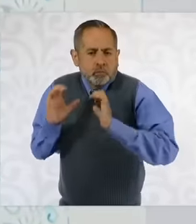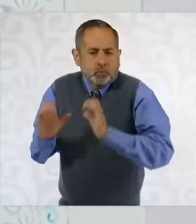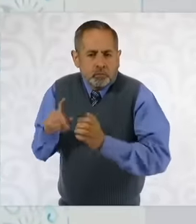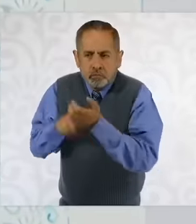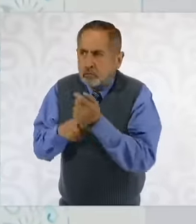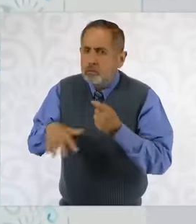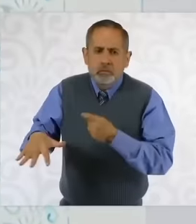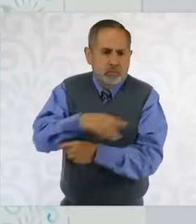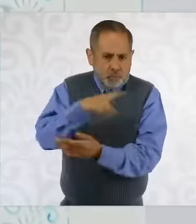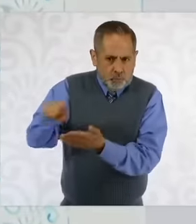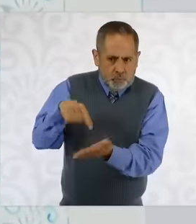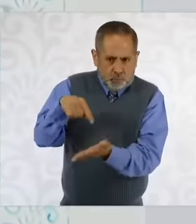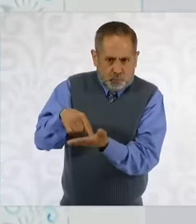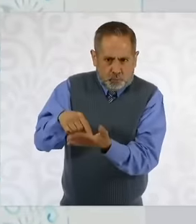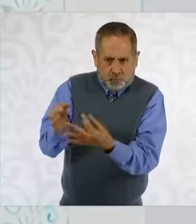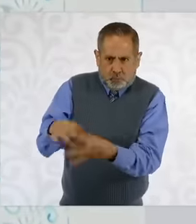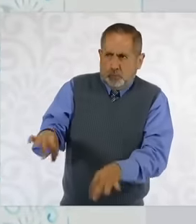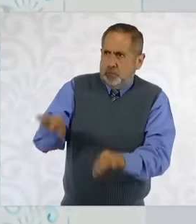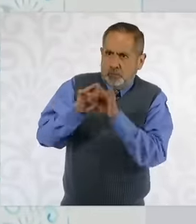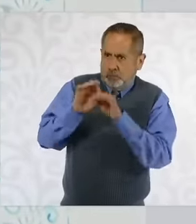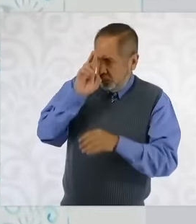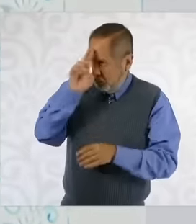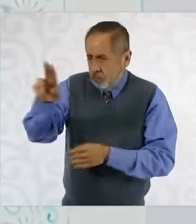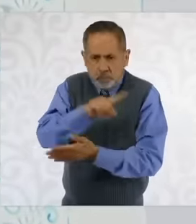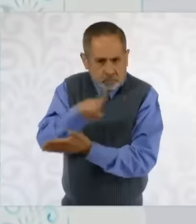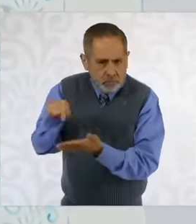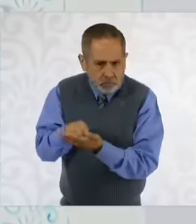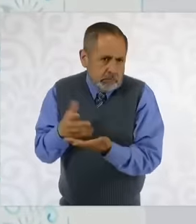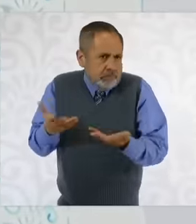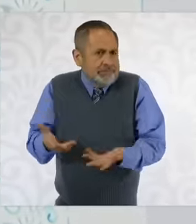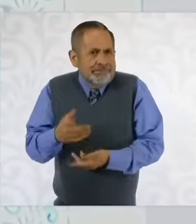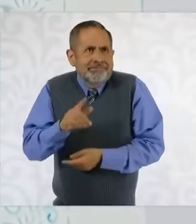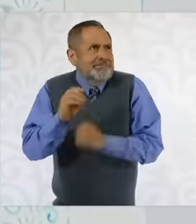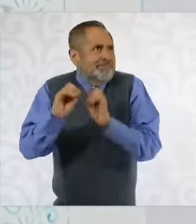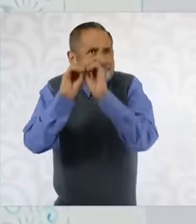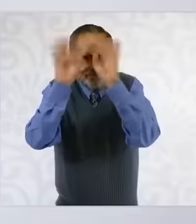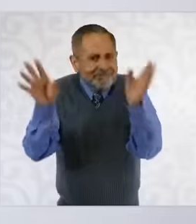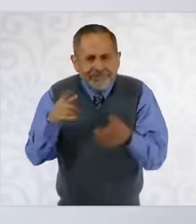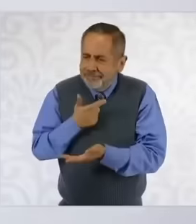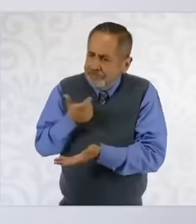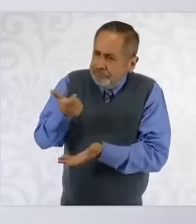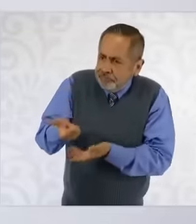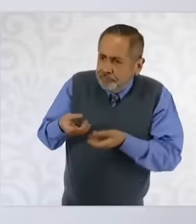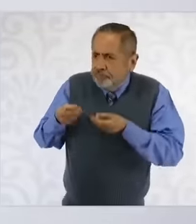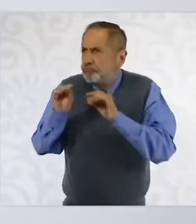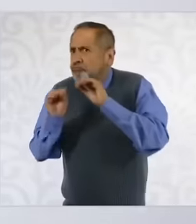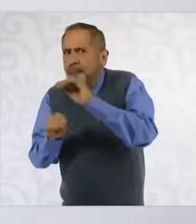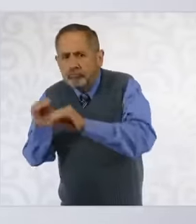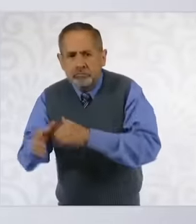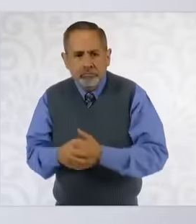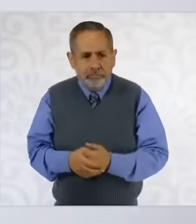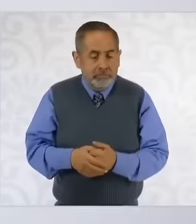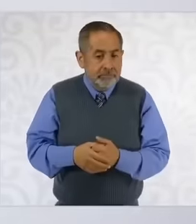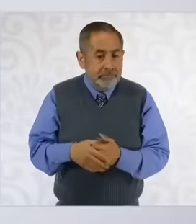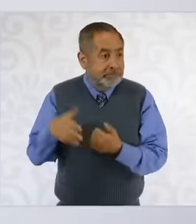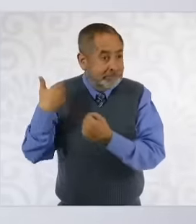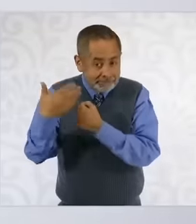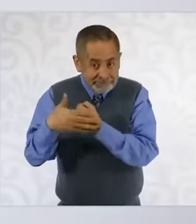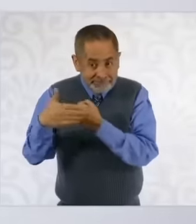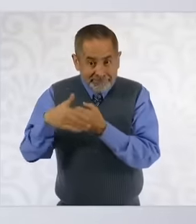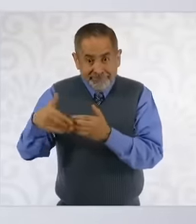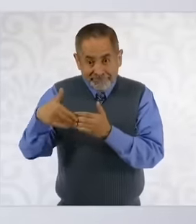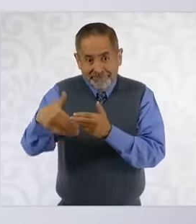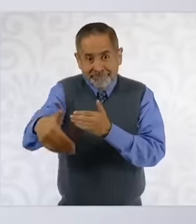very important property for all the expenses that I will have as a person